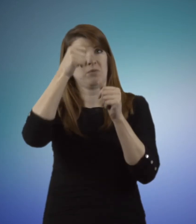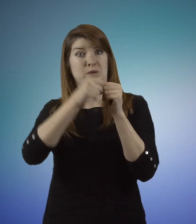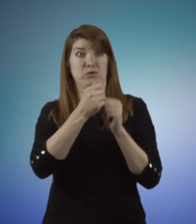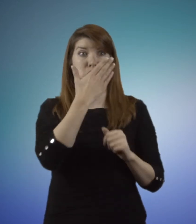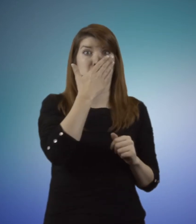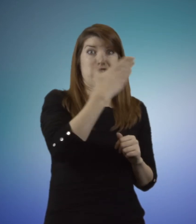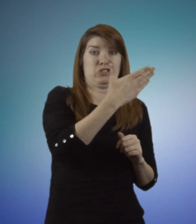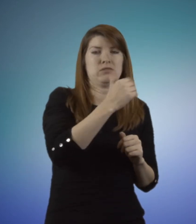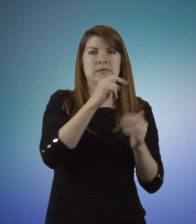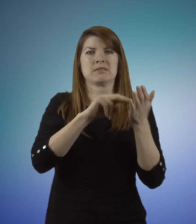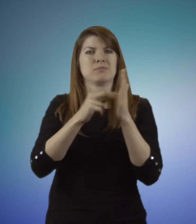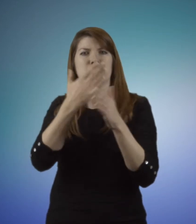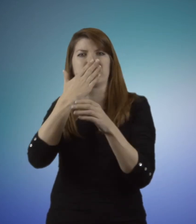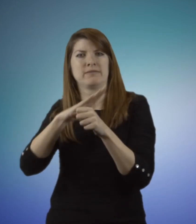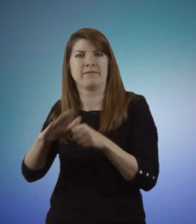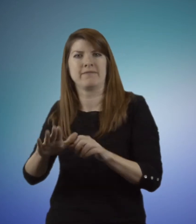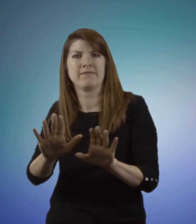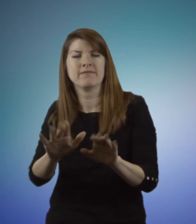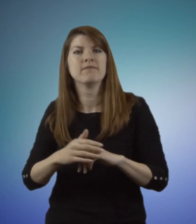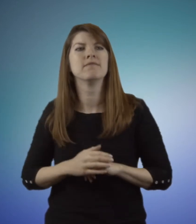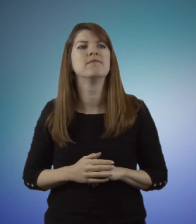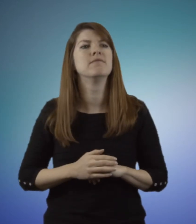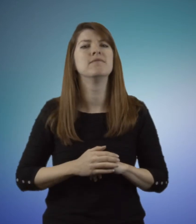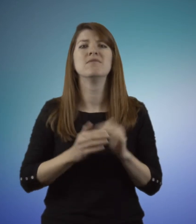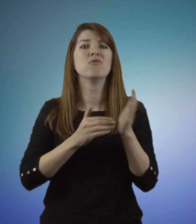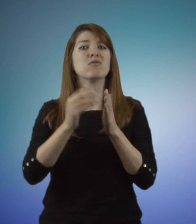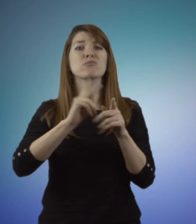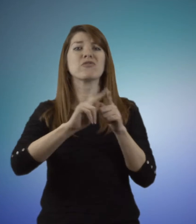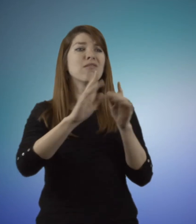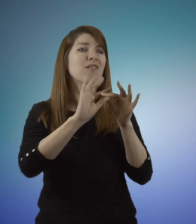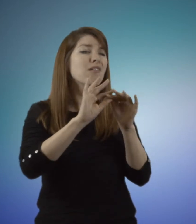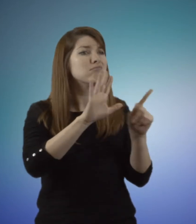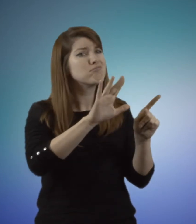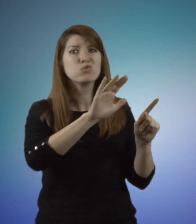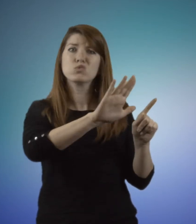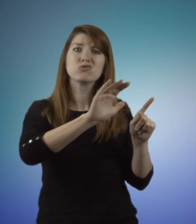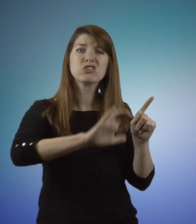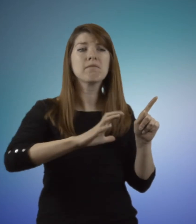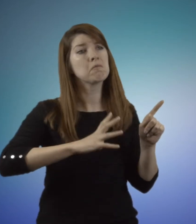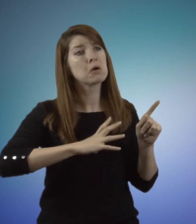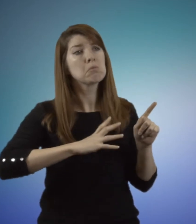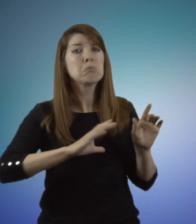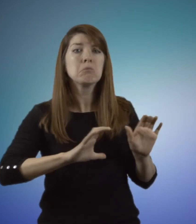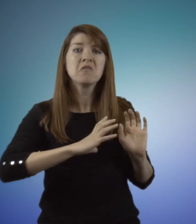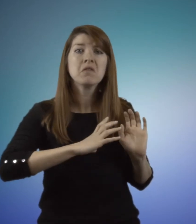Remember that good is not good enough. Too many times we're told by professionals, "Oh, your child is doing fine."